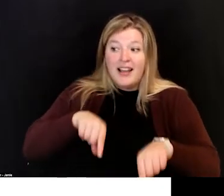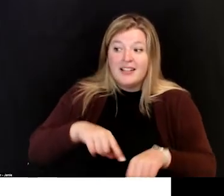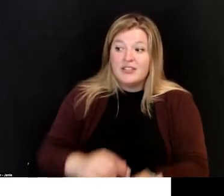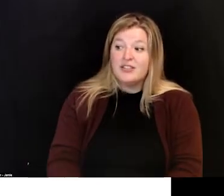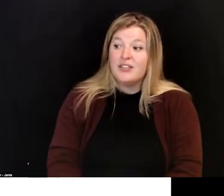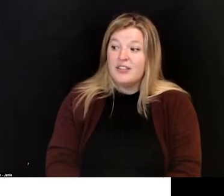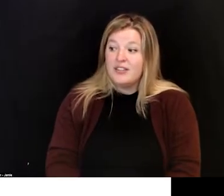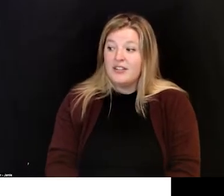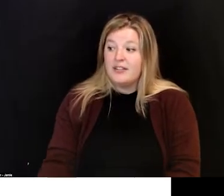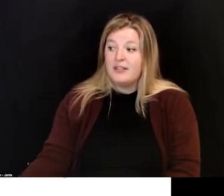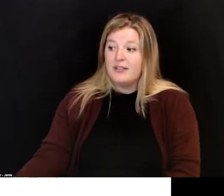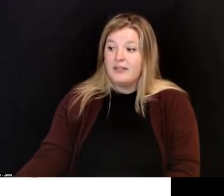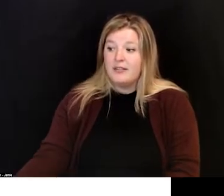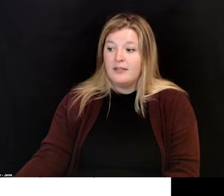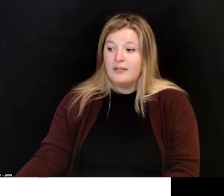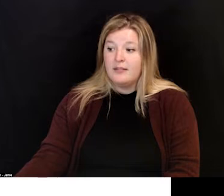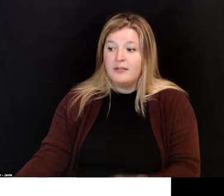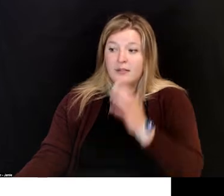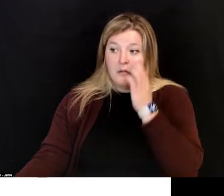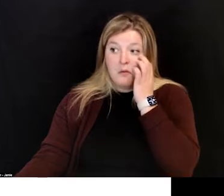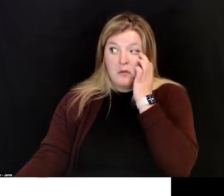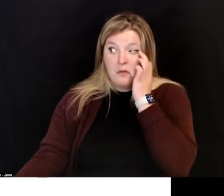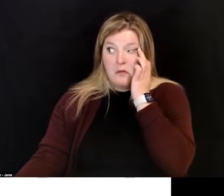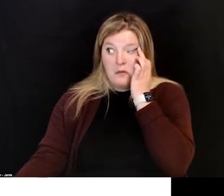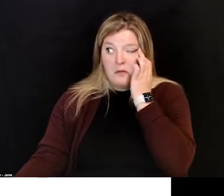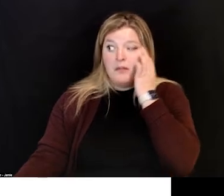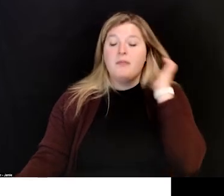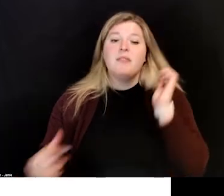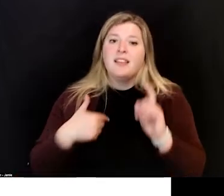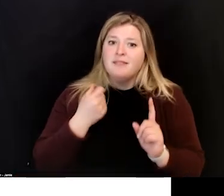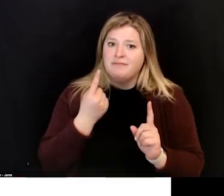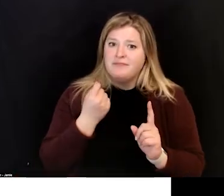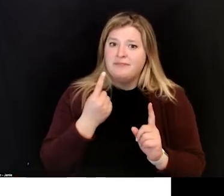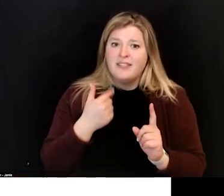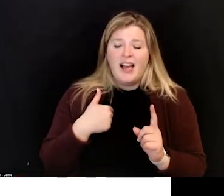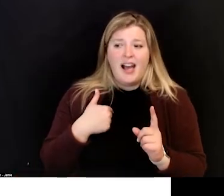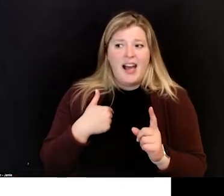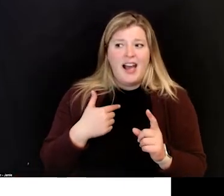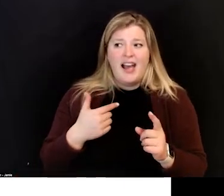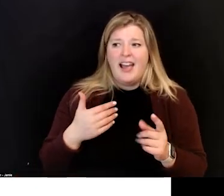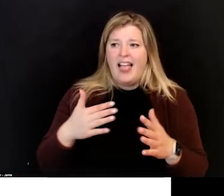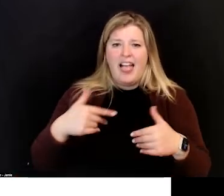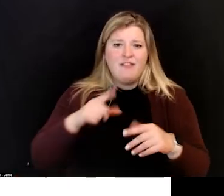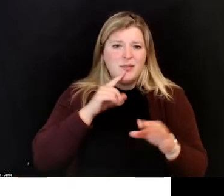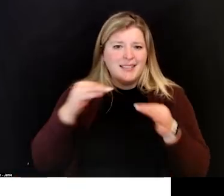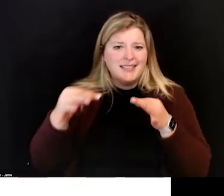The questions--and I realized as I have gone through, I have not always highlighted the images here. The one on the Questions slide